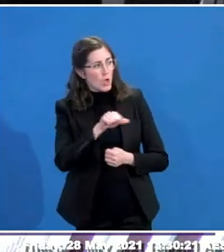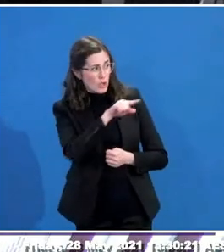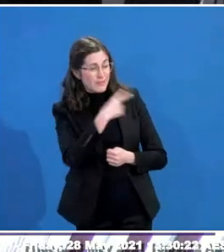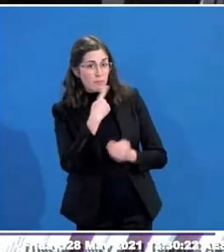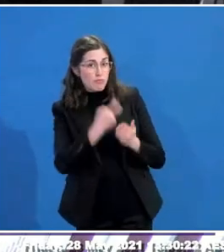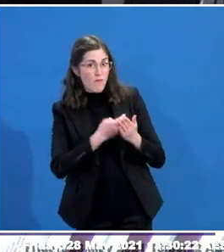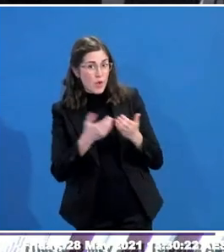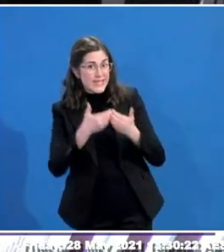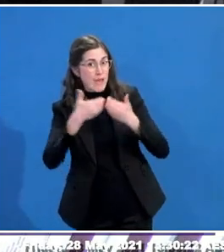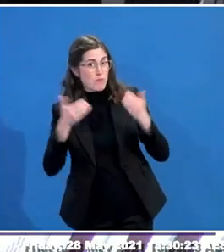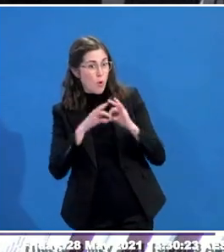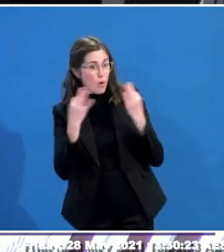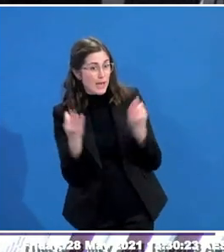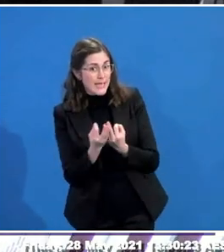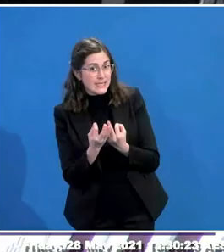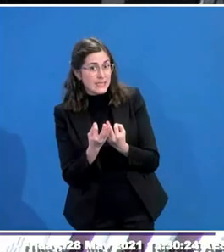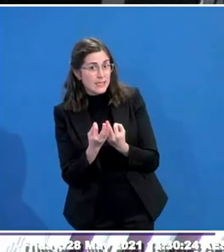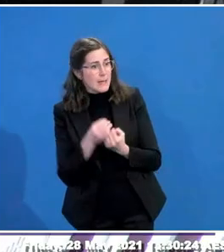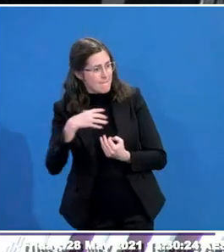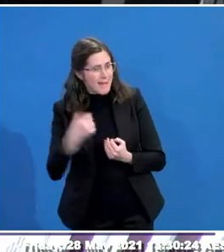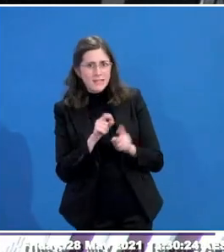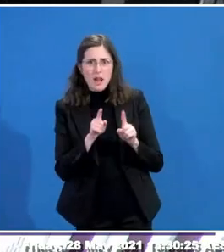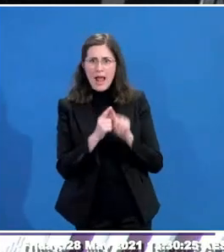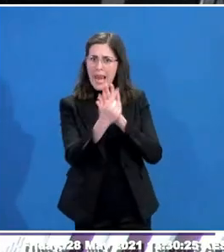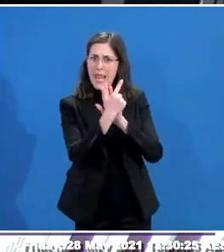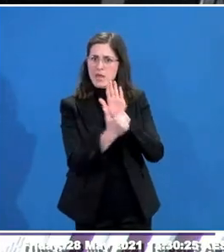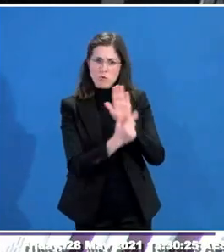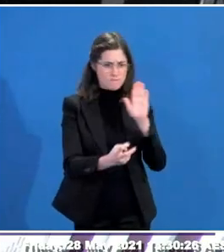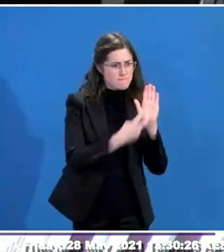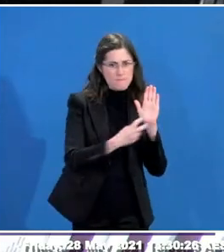Is it a formal separation that is required, a formal separation of the